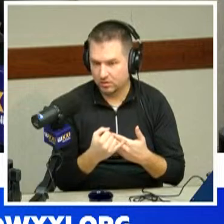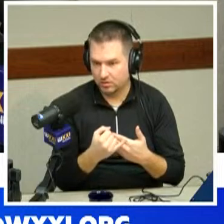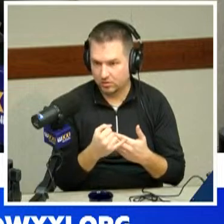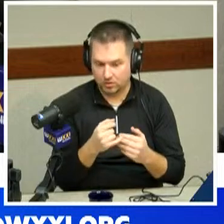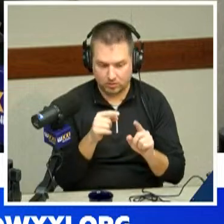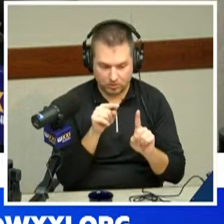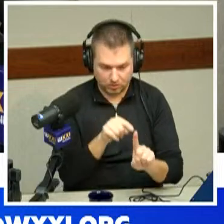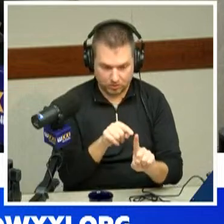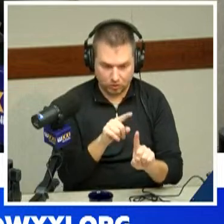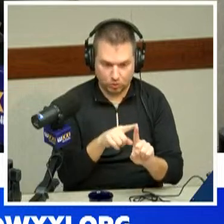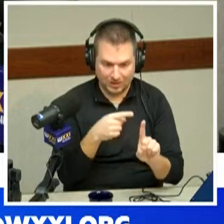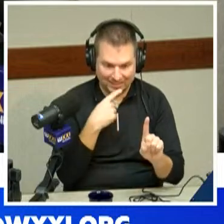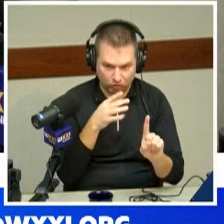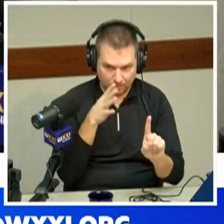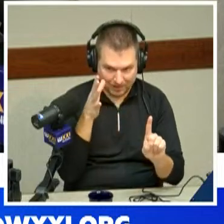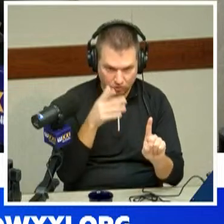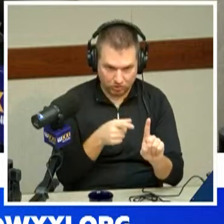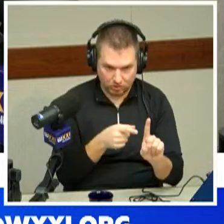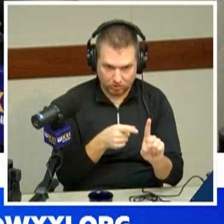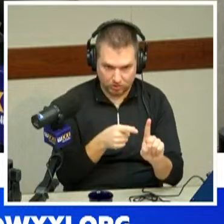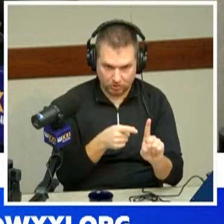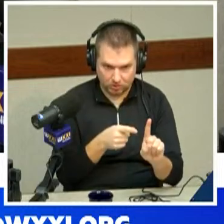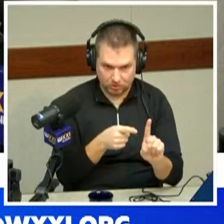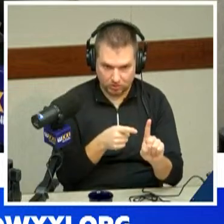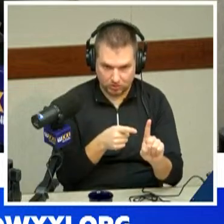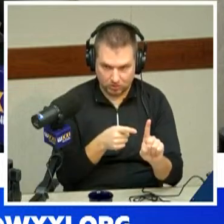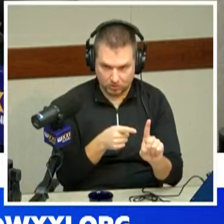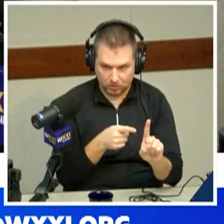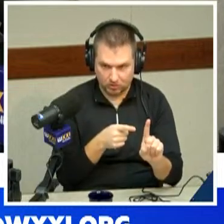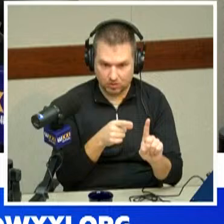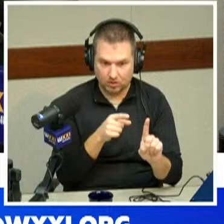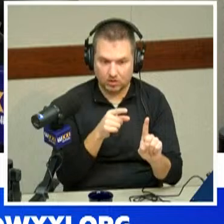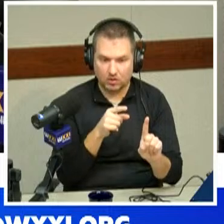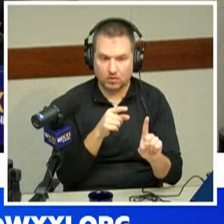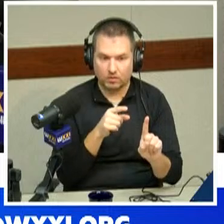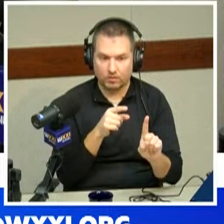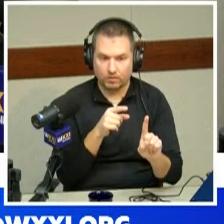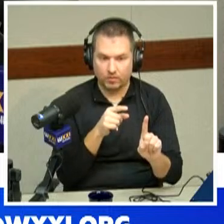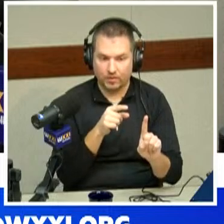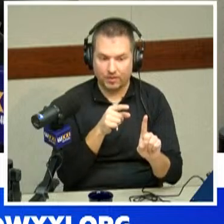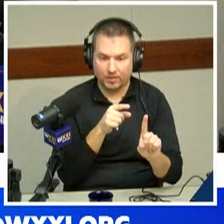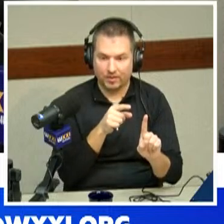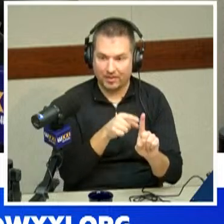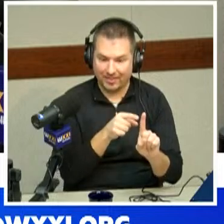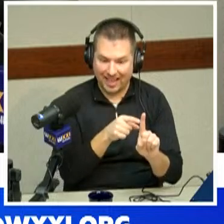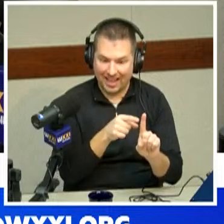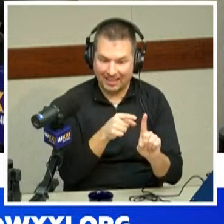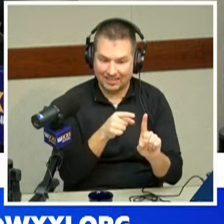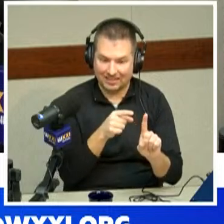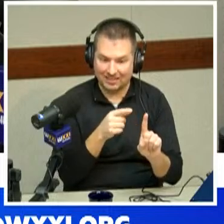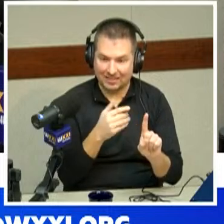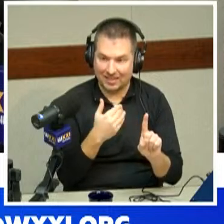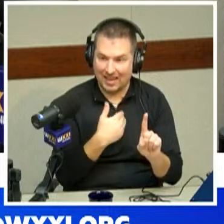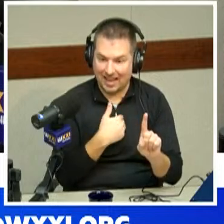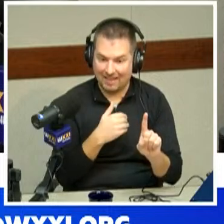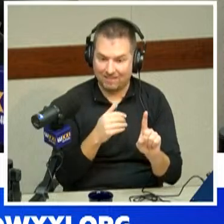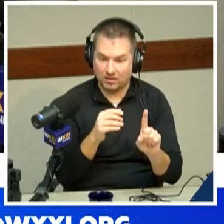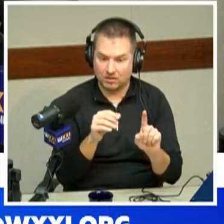hearing parents um but they are having potential future members of the death Community they're